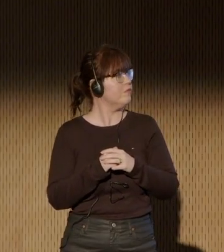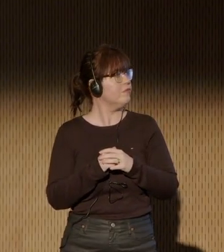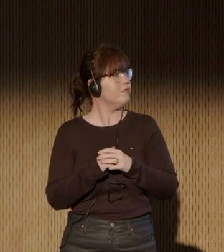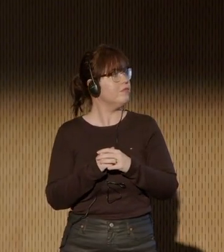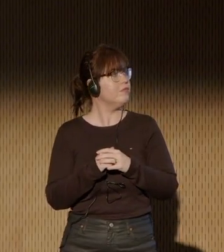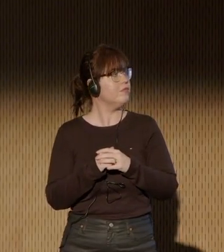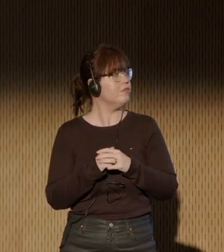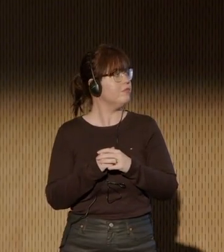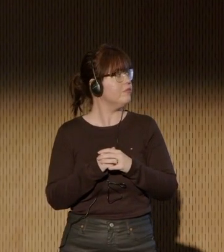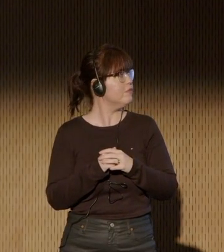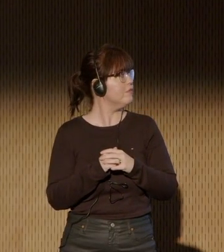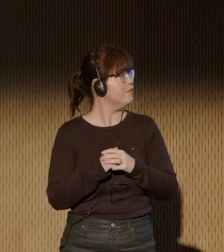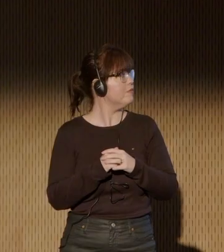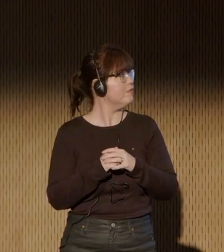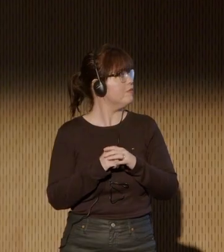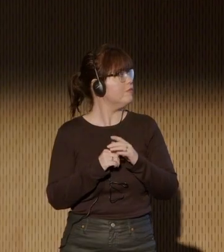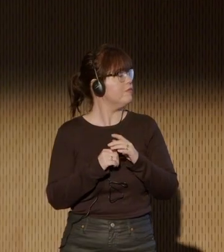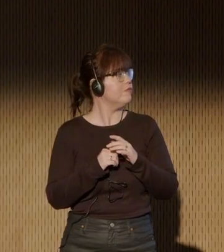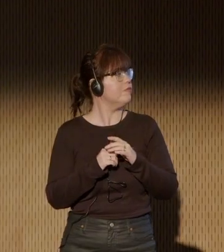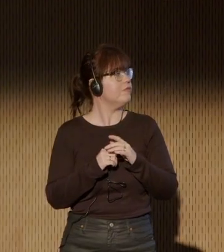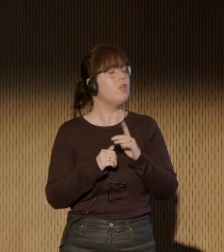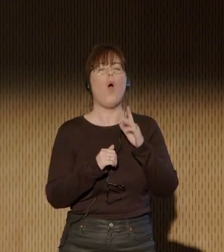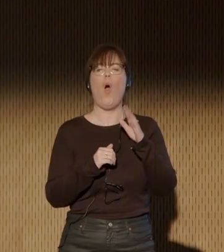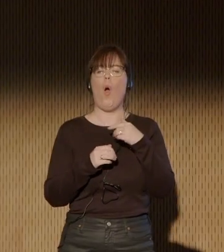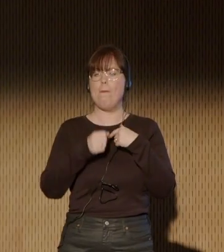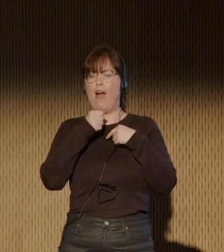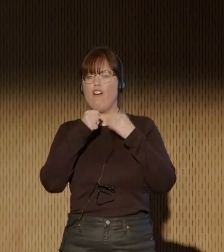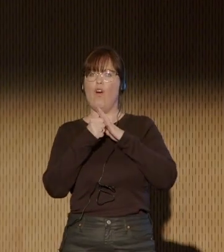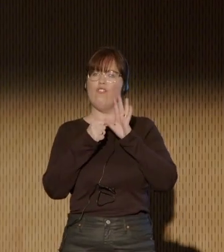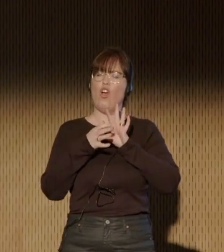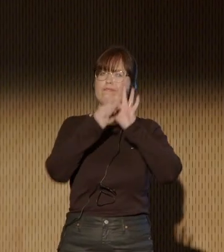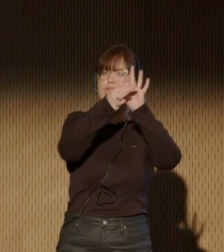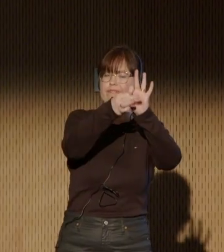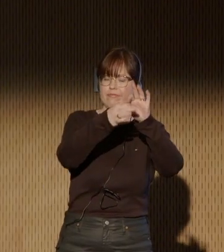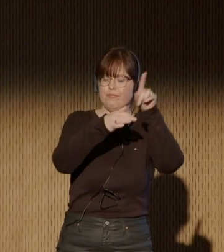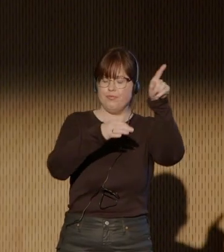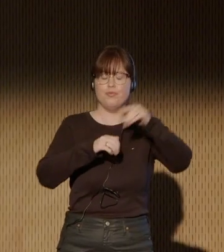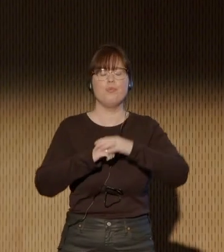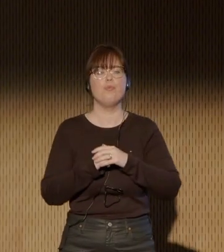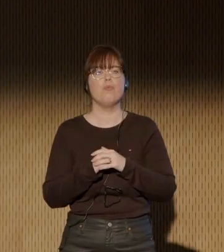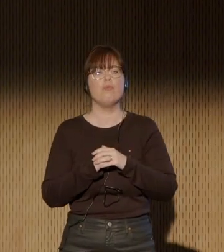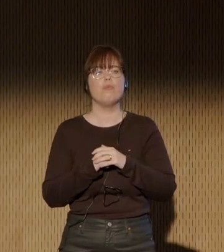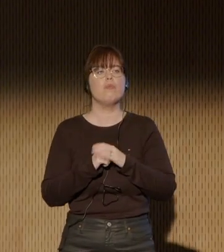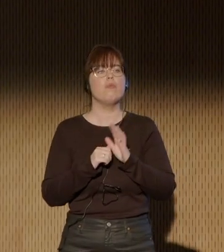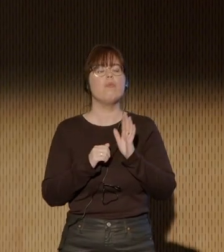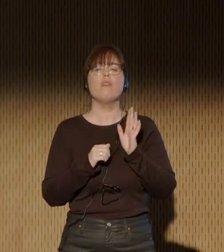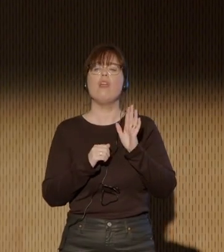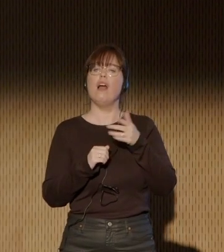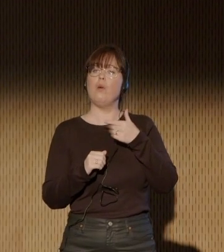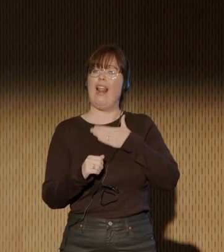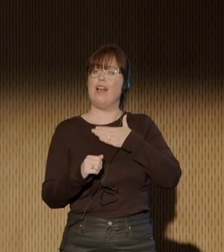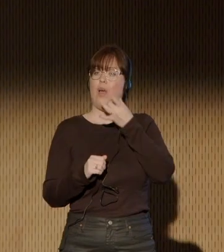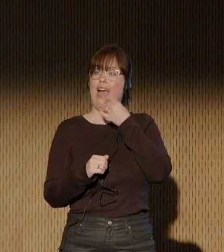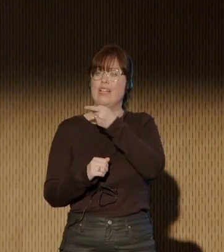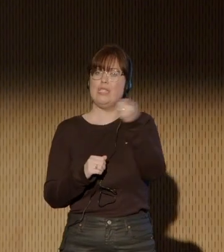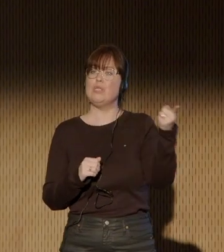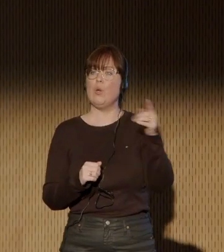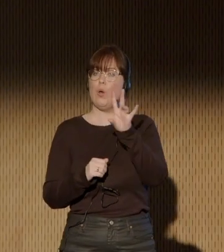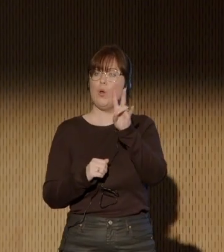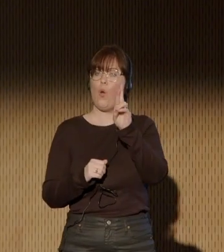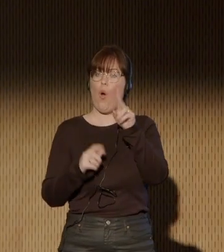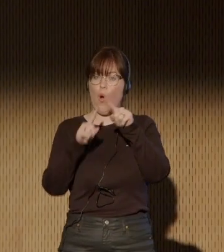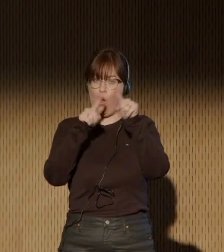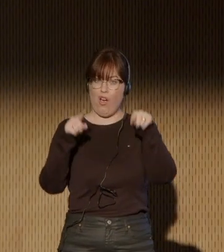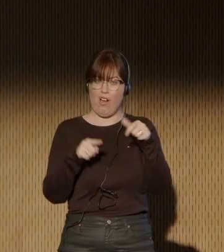won’t get in front of that mic with this mic. So we would just ask you to scan this QR code or